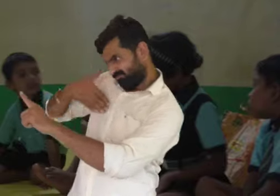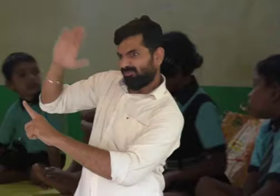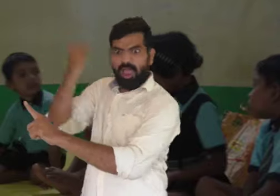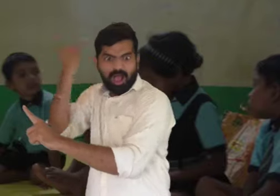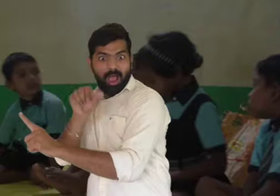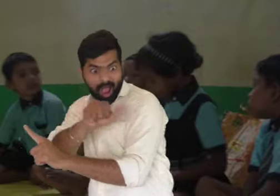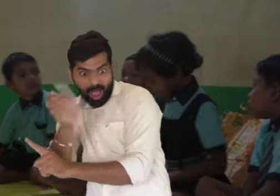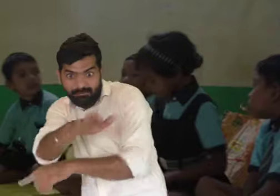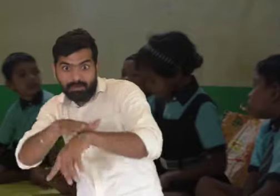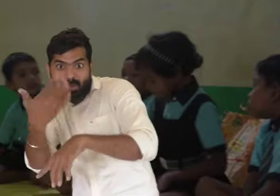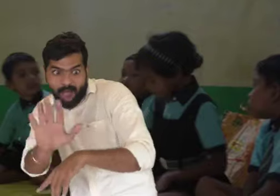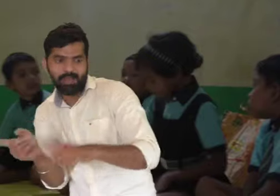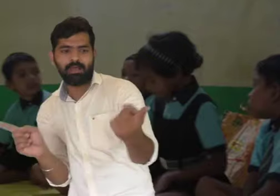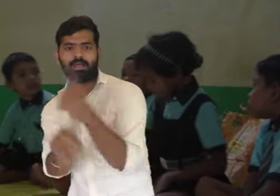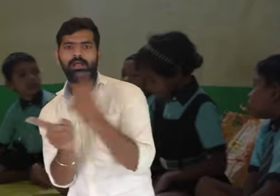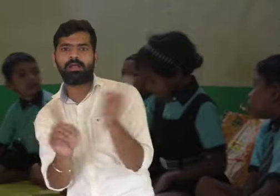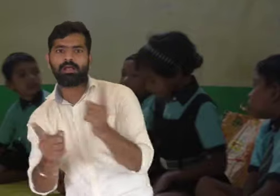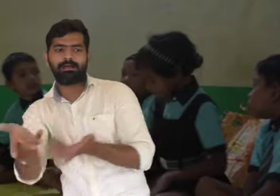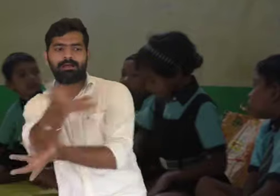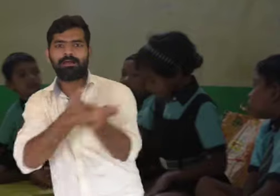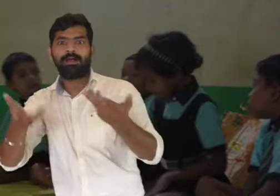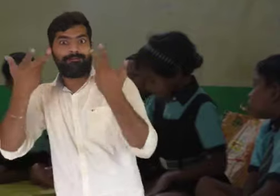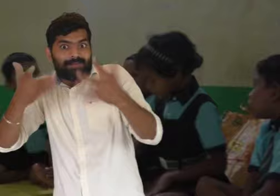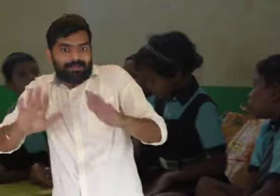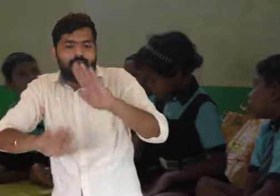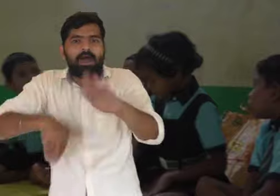take turns to narrate a similar story the learners are now excited and want to